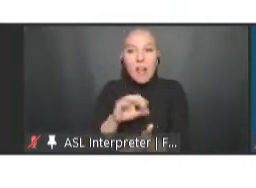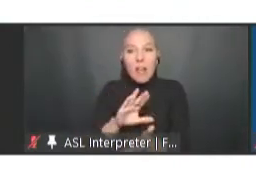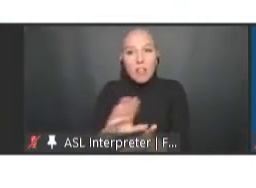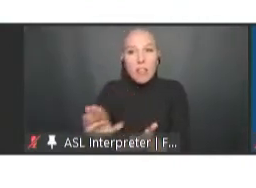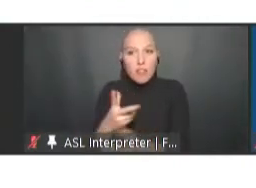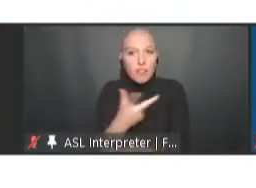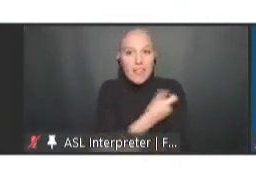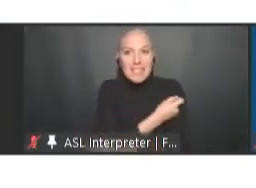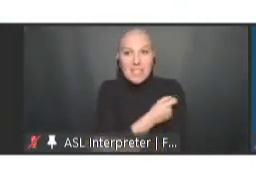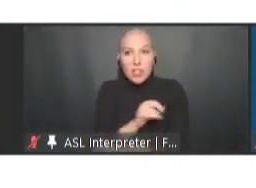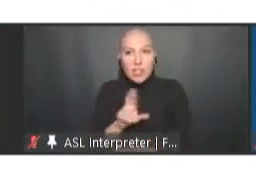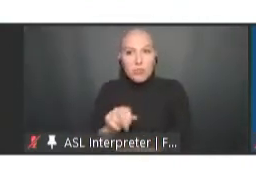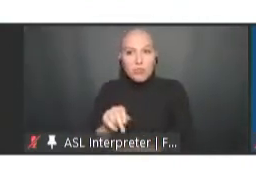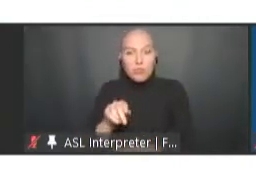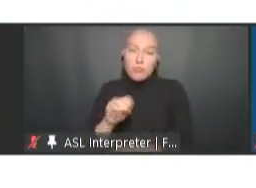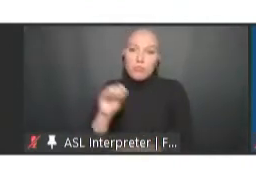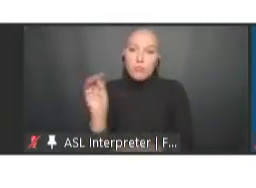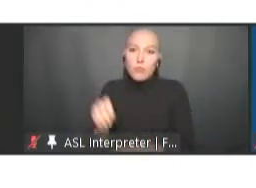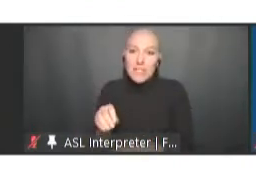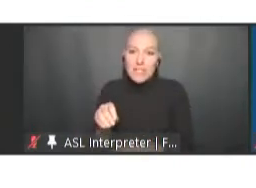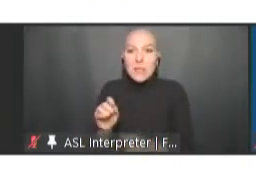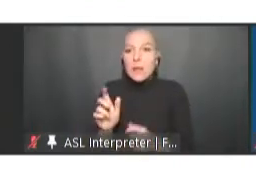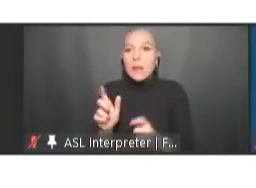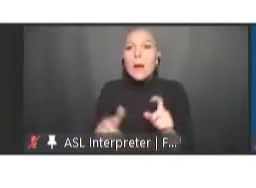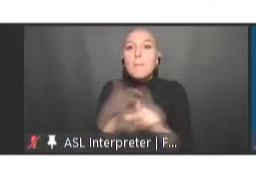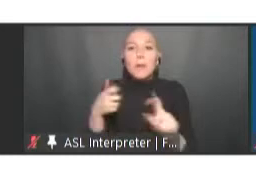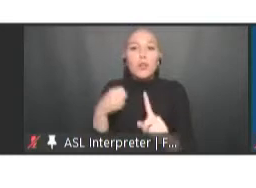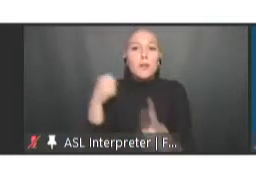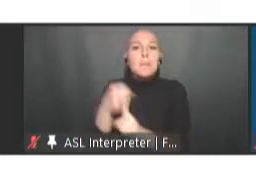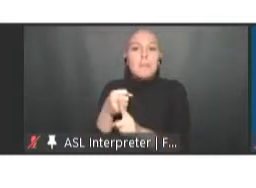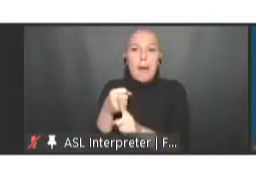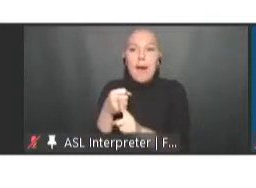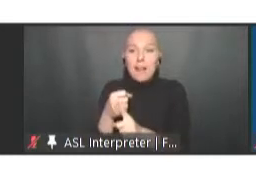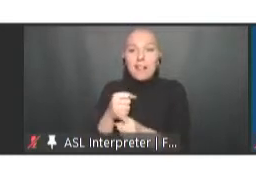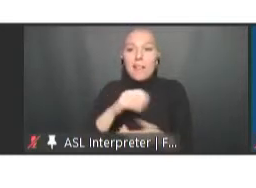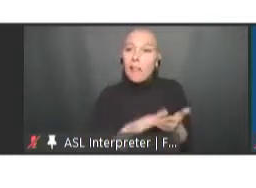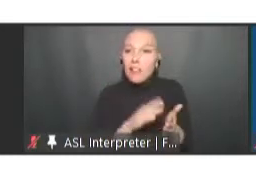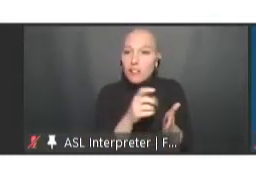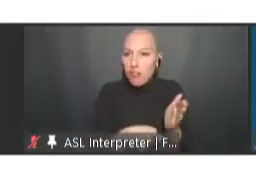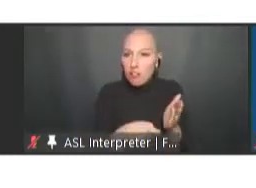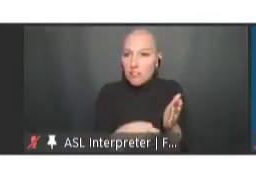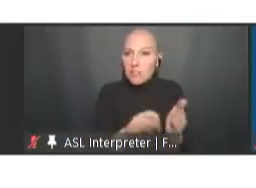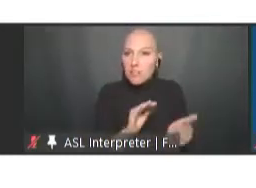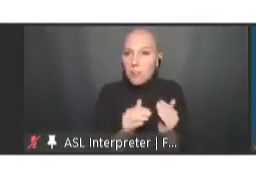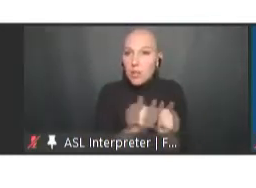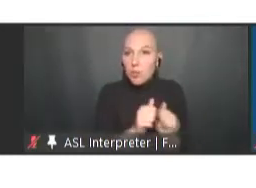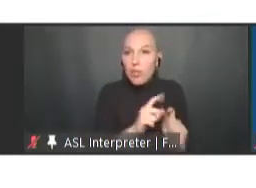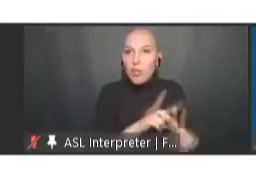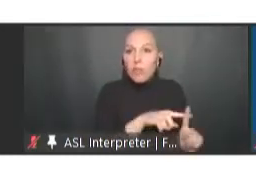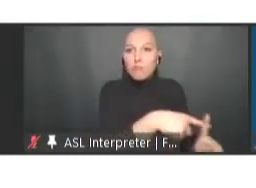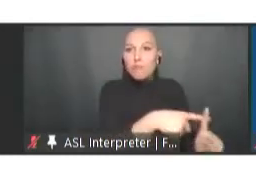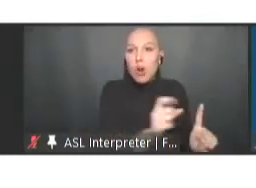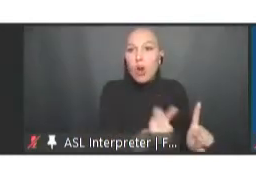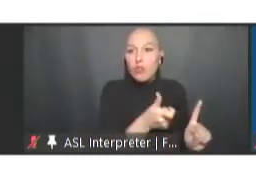bigger bang for the buck than in others is going to be very helpful when figuring out how to direct